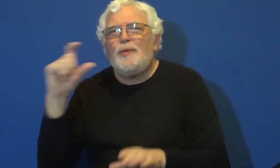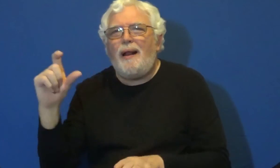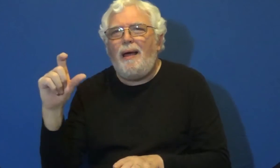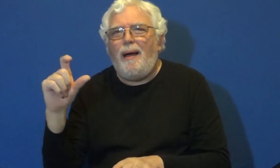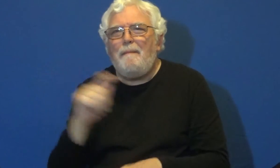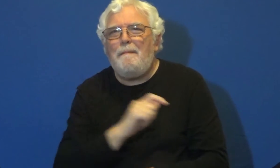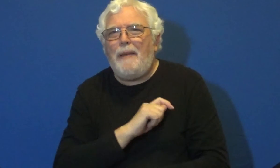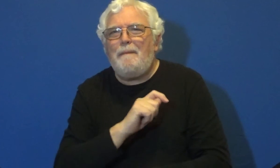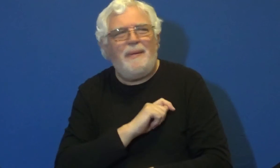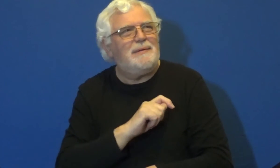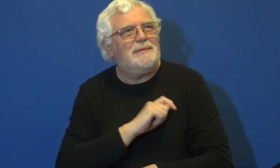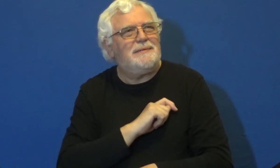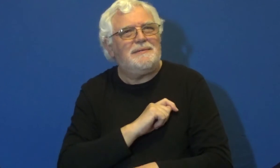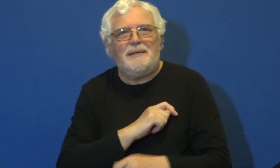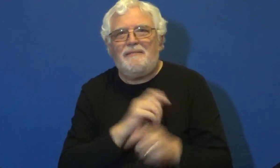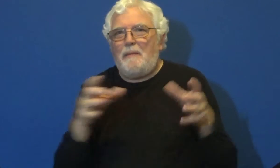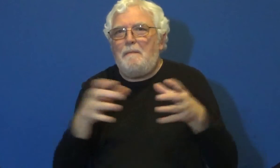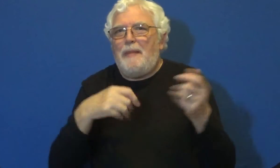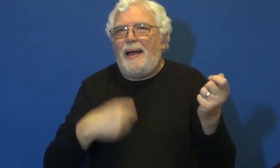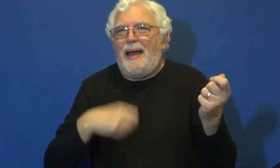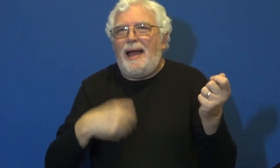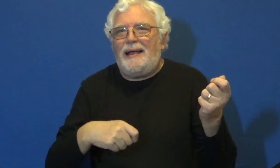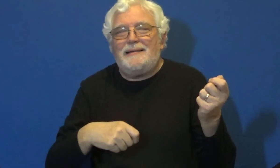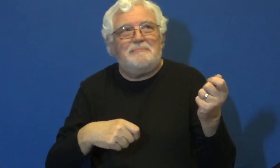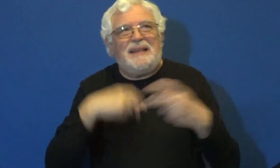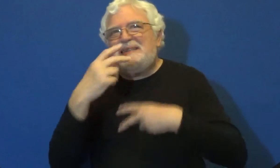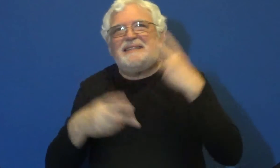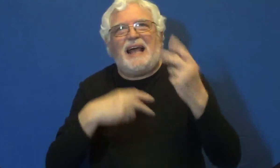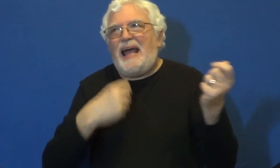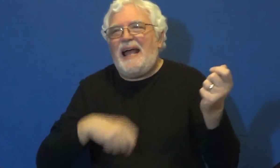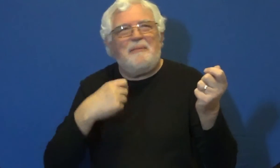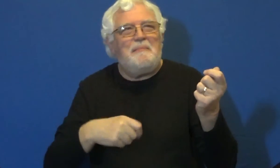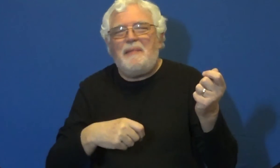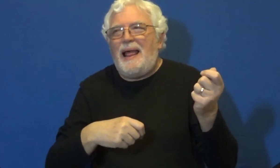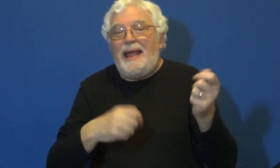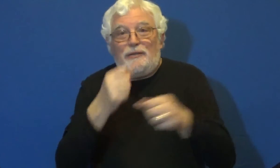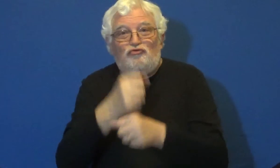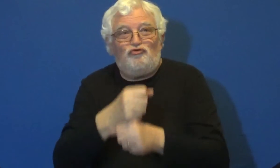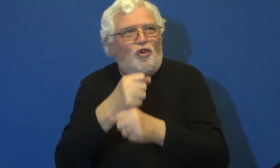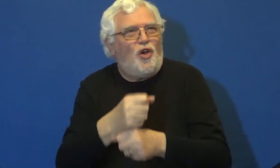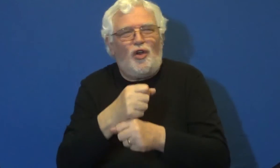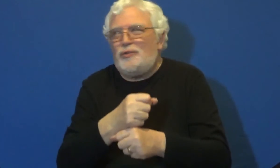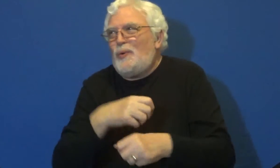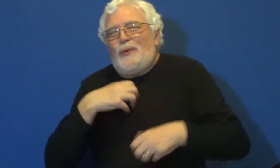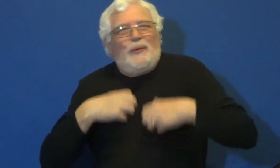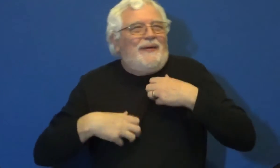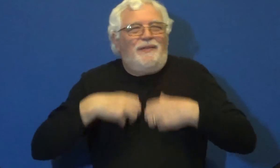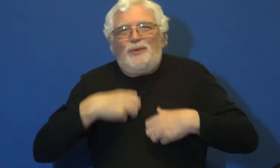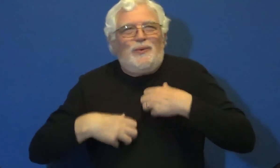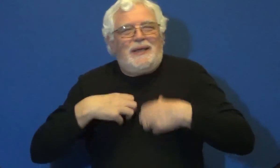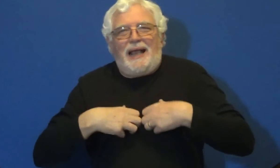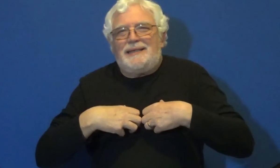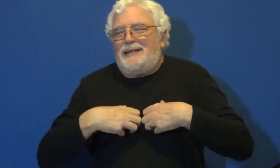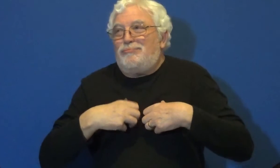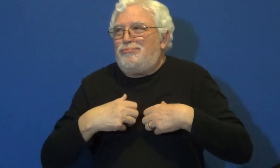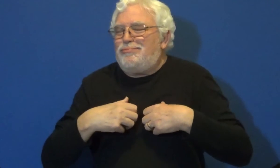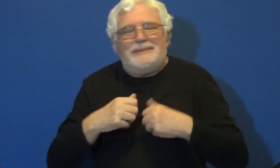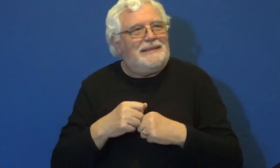and played in church with such vitality and enthusiasm, many years ago now, entitled: